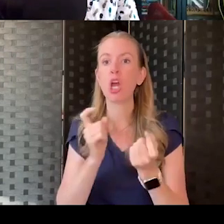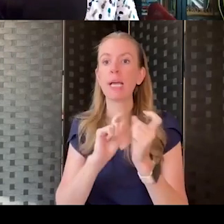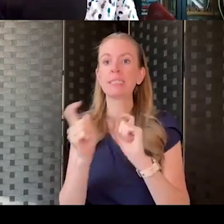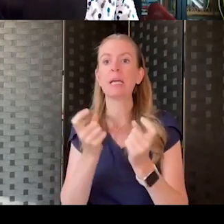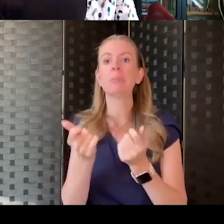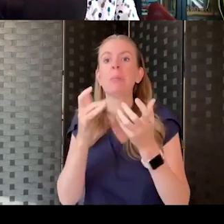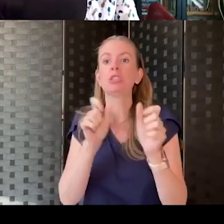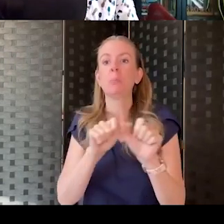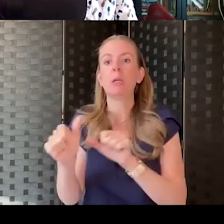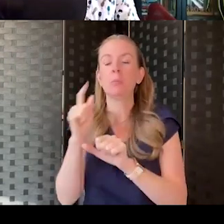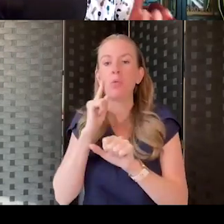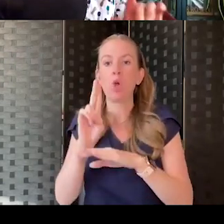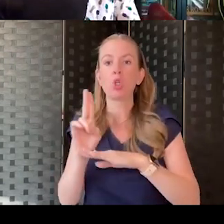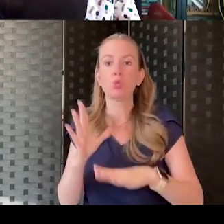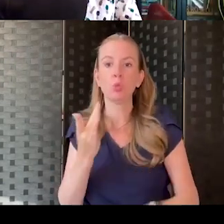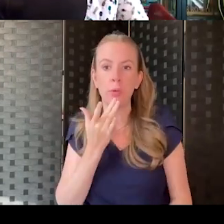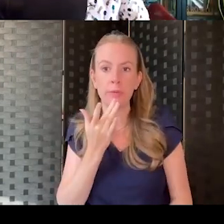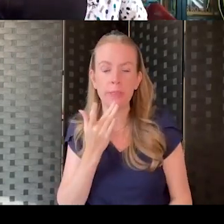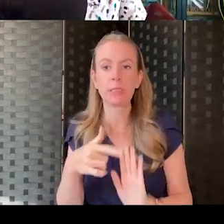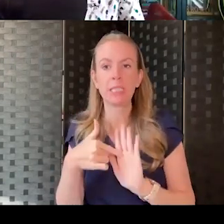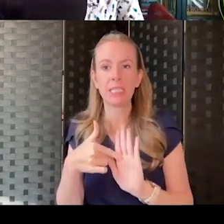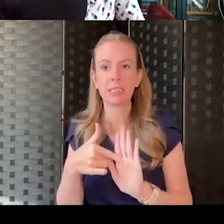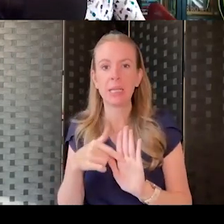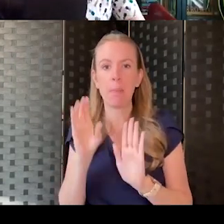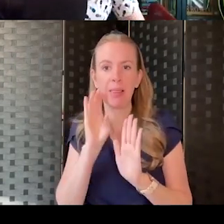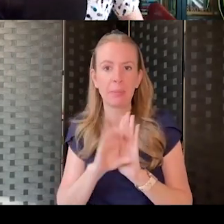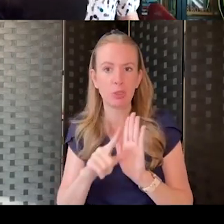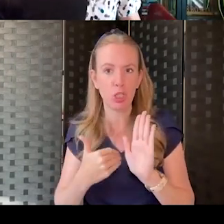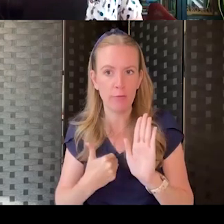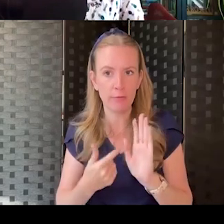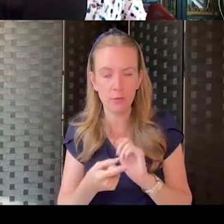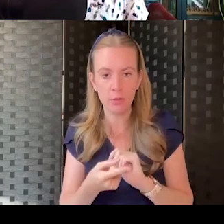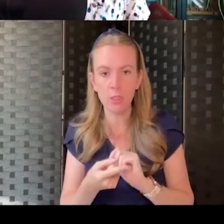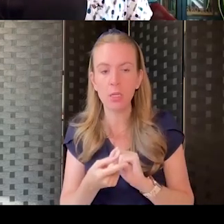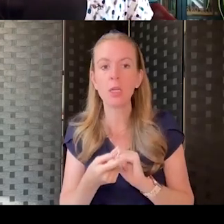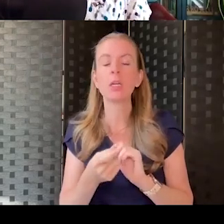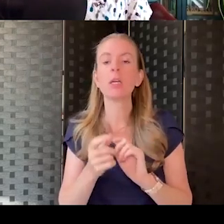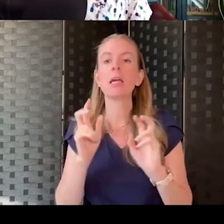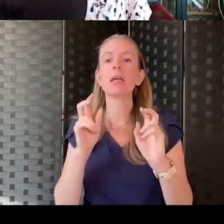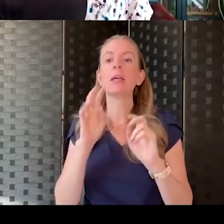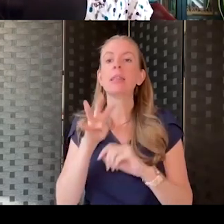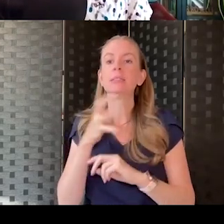to user preferences. The example image I have here, the table headers with the sort priority,